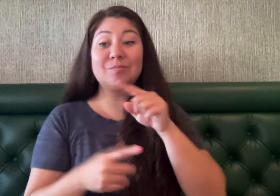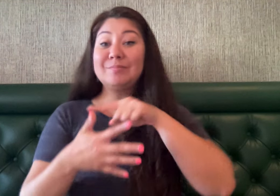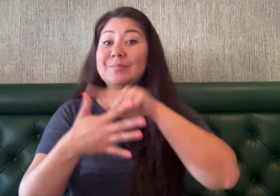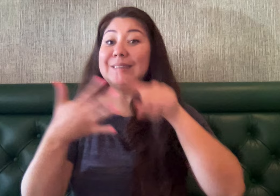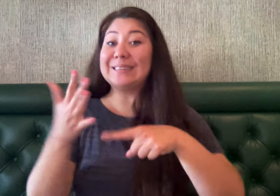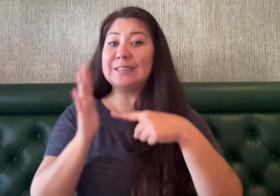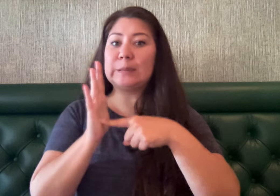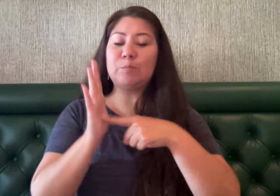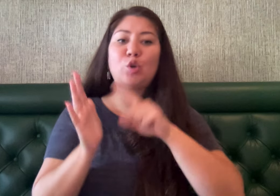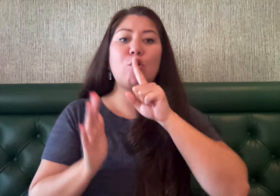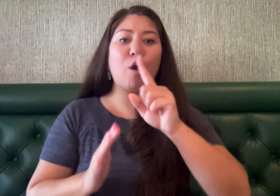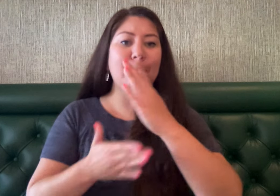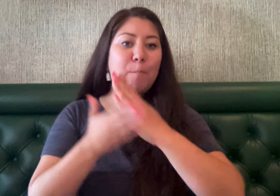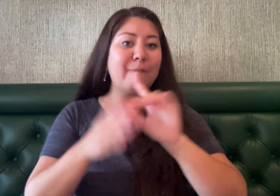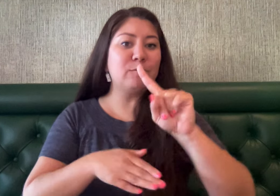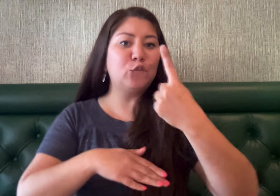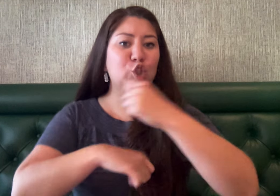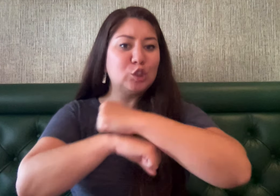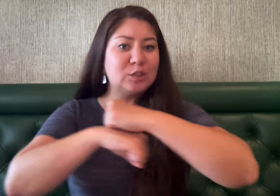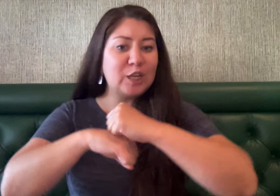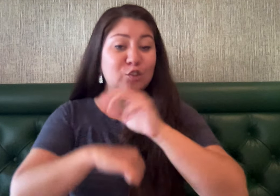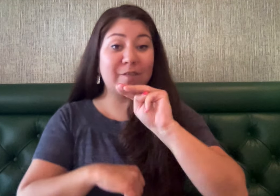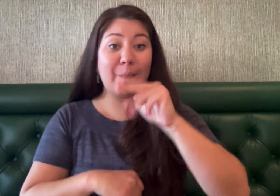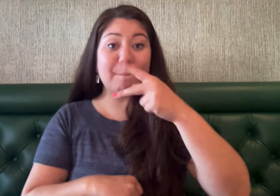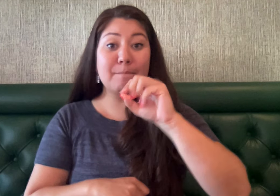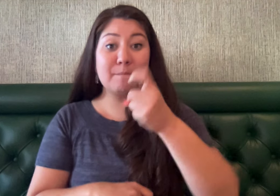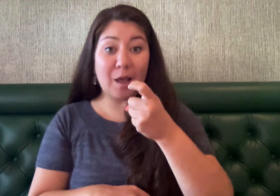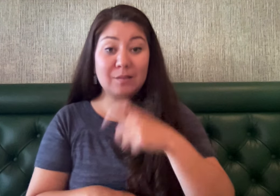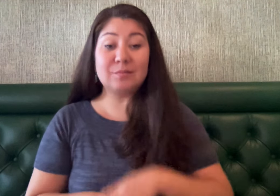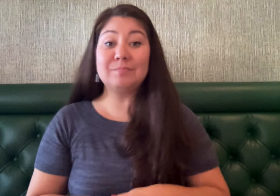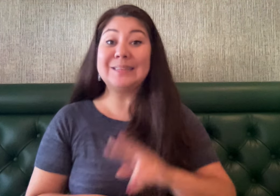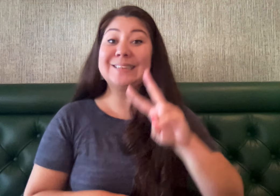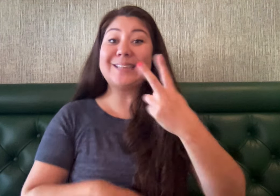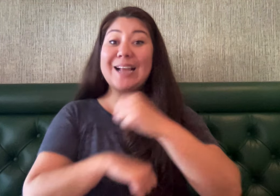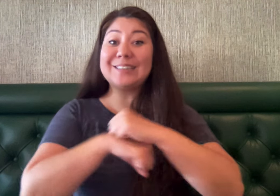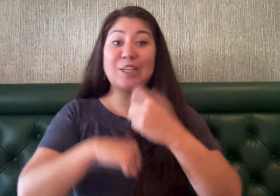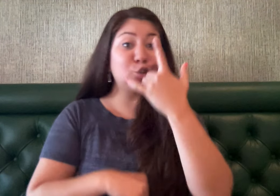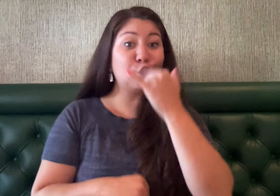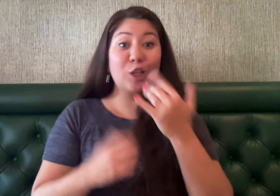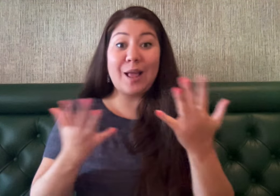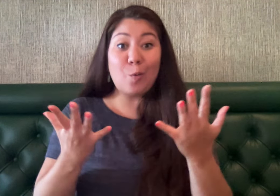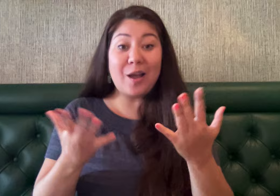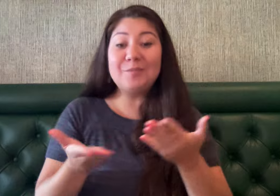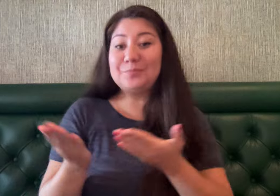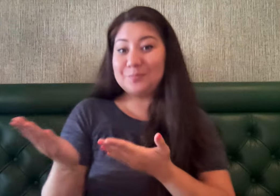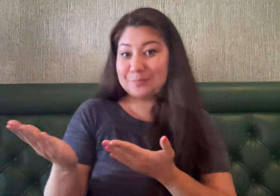These symptoms are considered the first stage of monkeypox. The second stage looks like what?